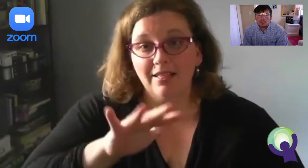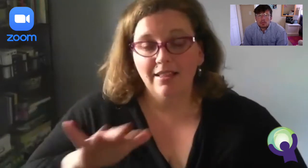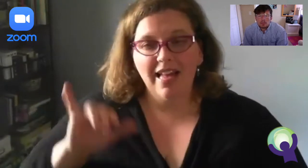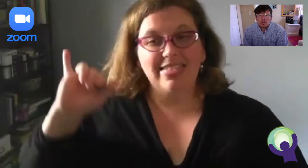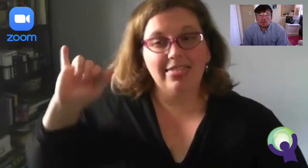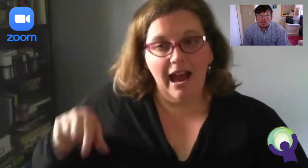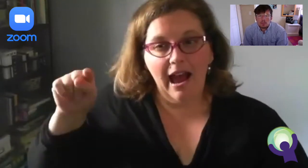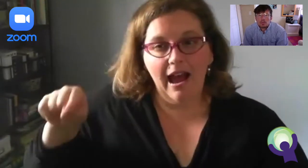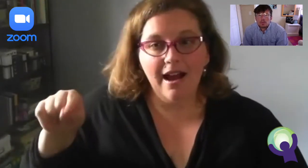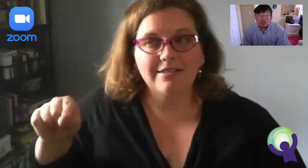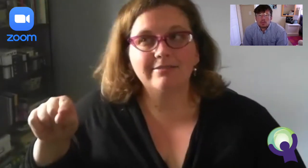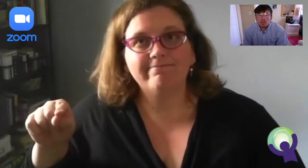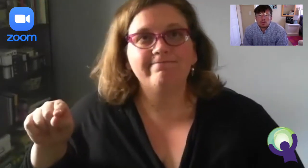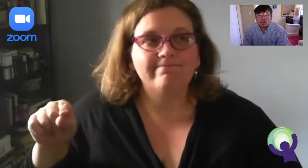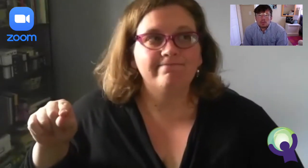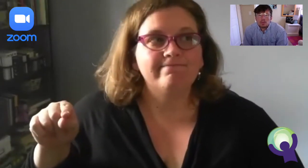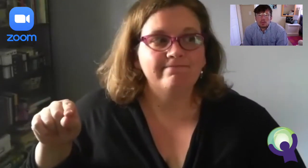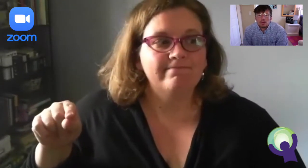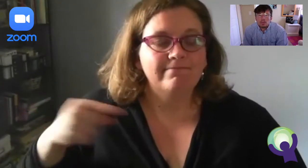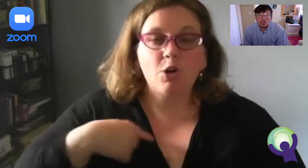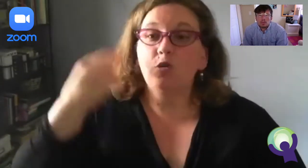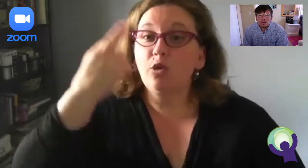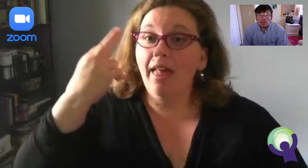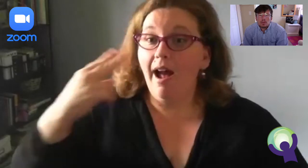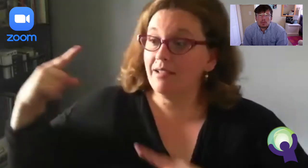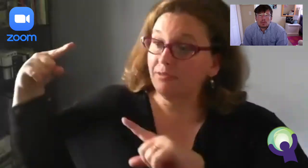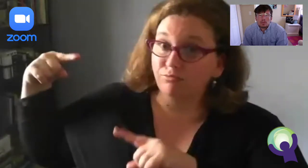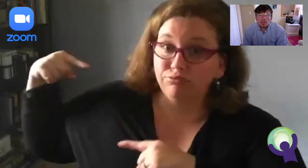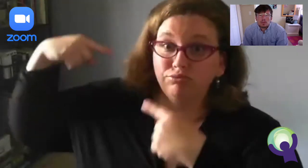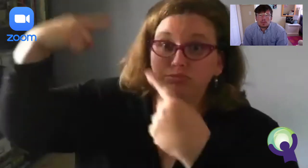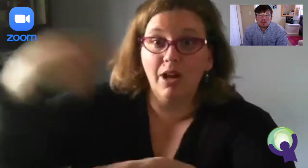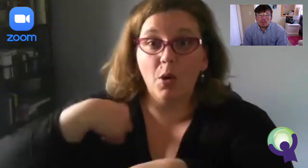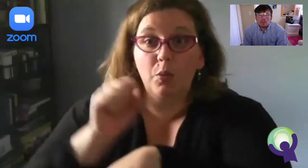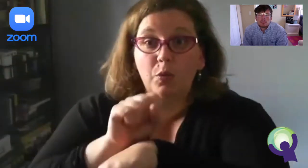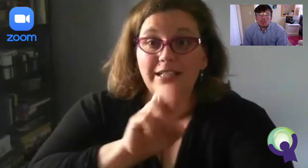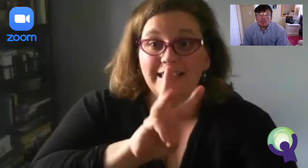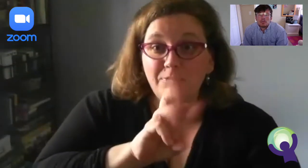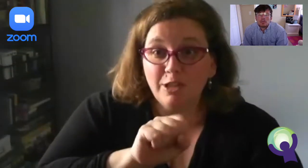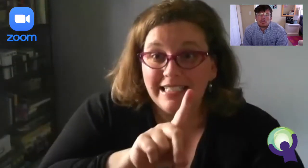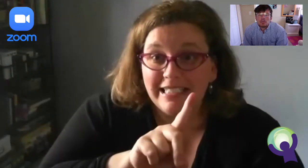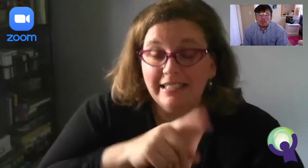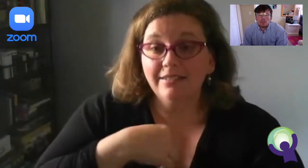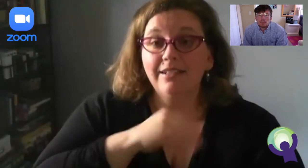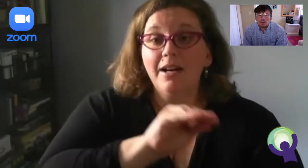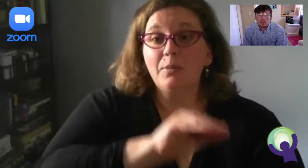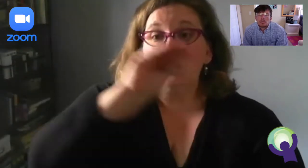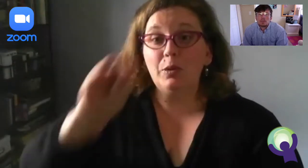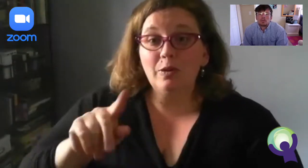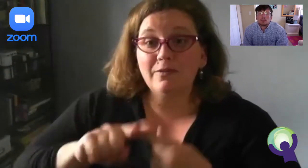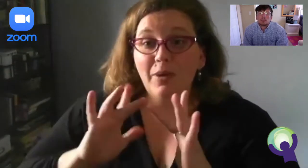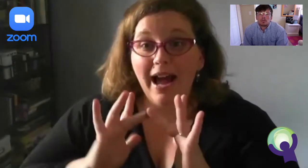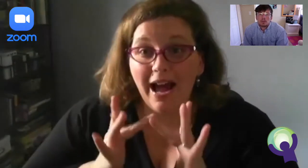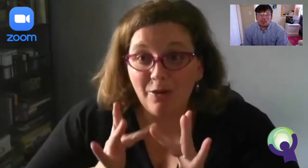good people and that really is key. I realized that with my work at WSD